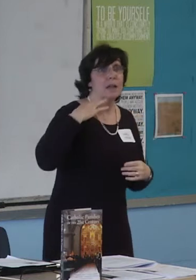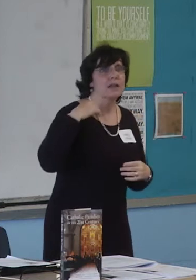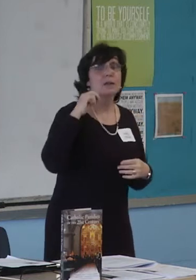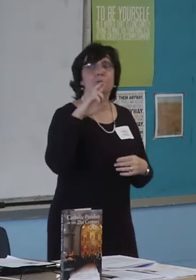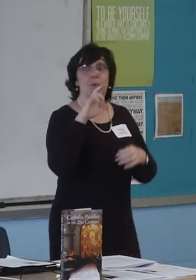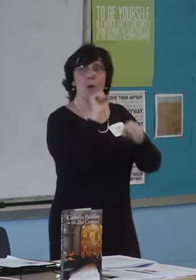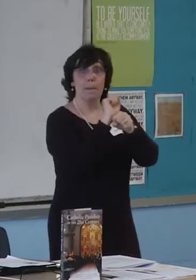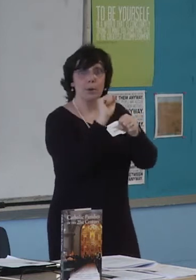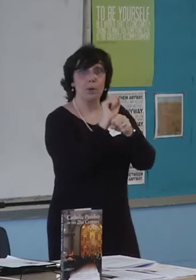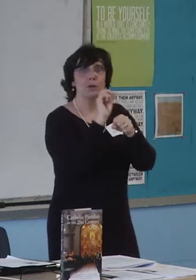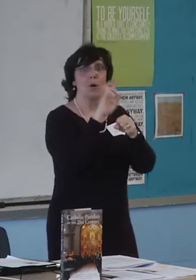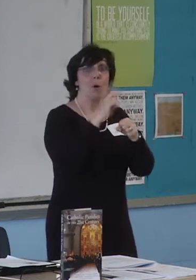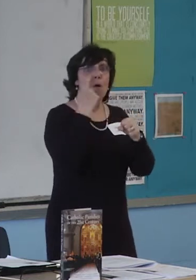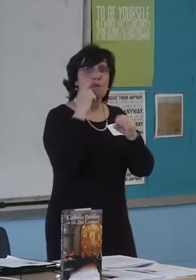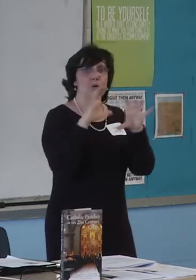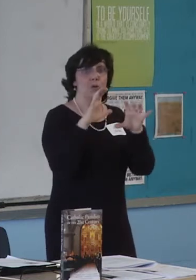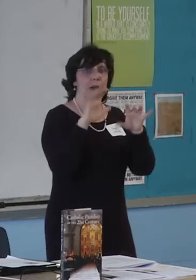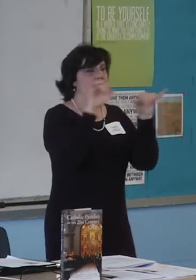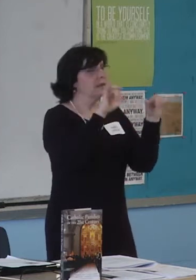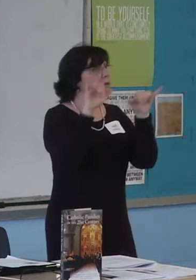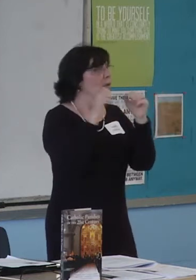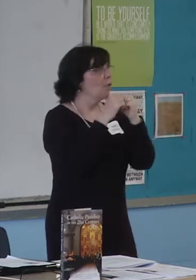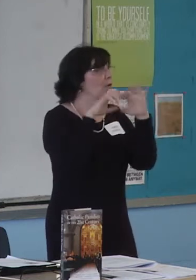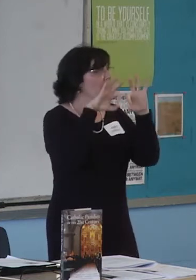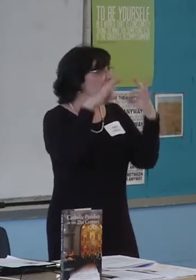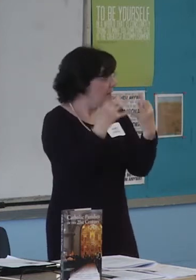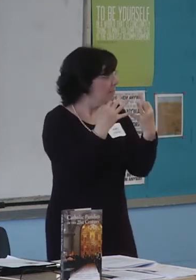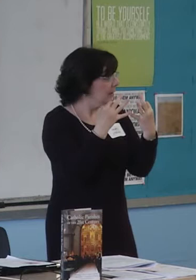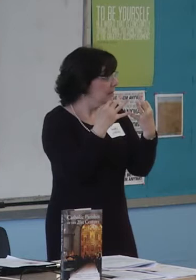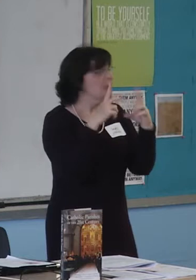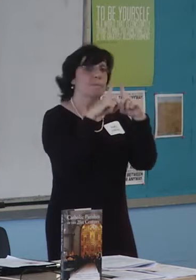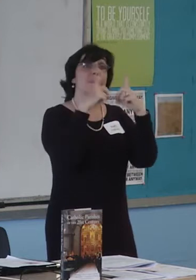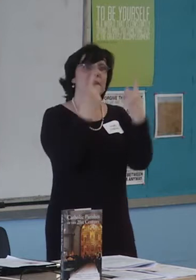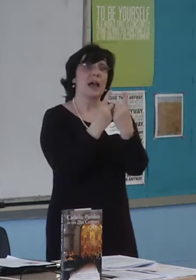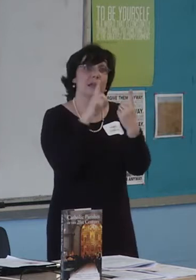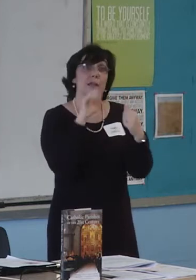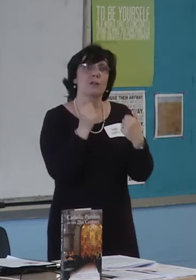or for doing the same with families, the diocese are offering much more of that, so